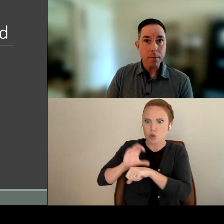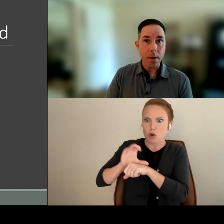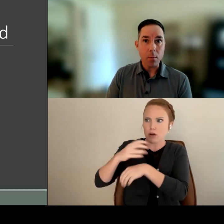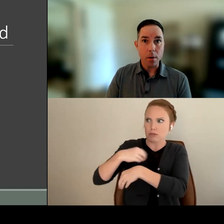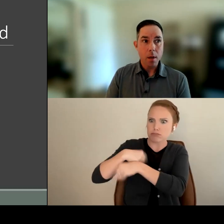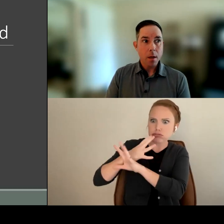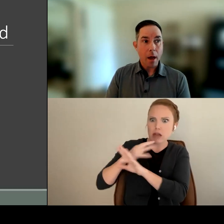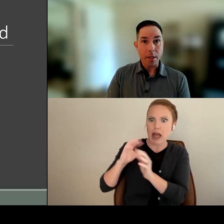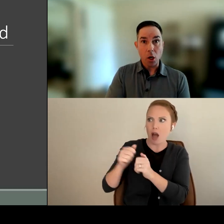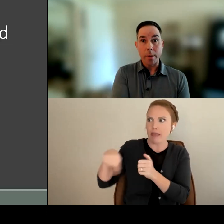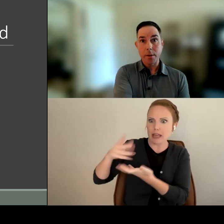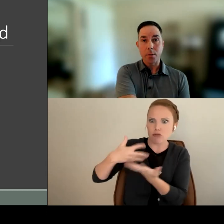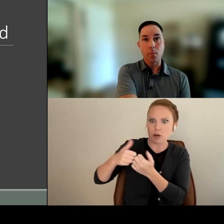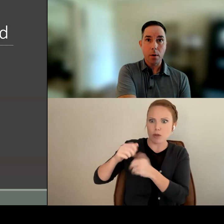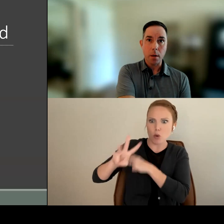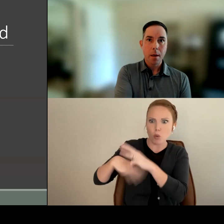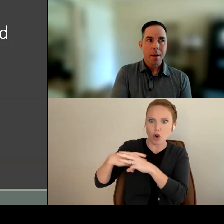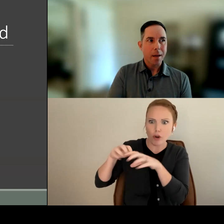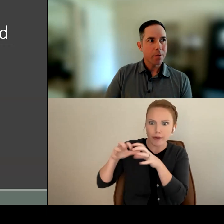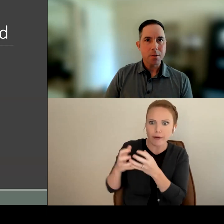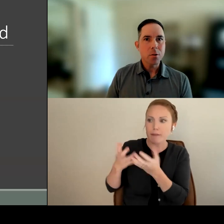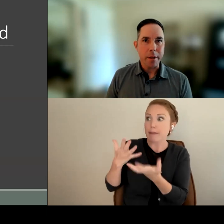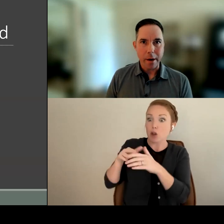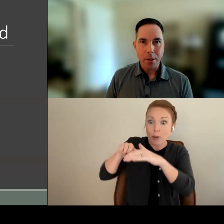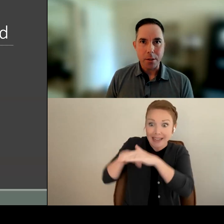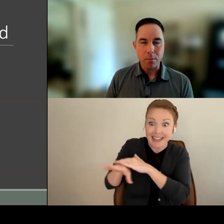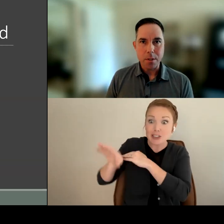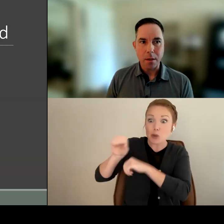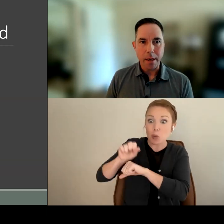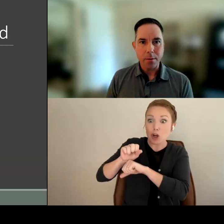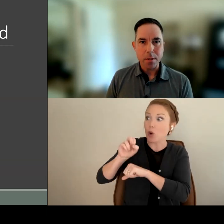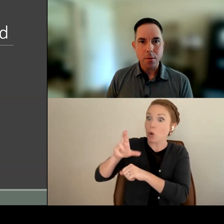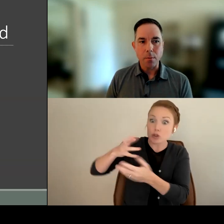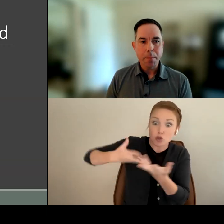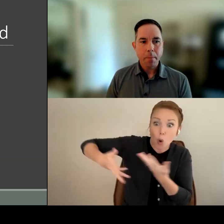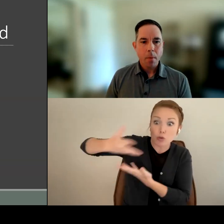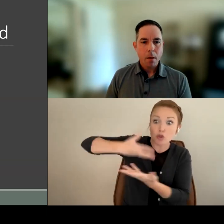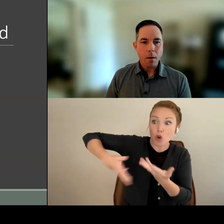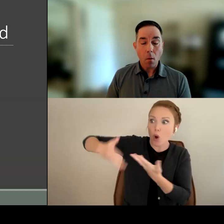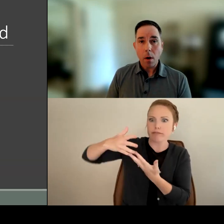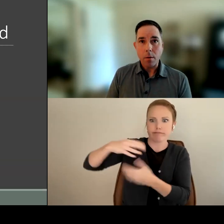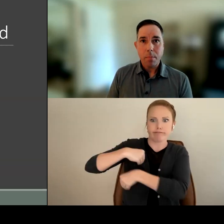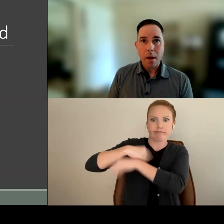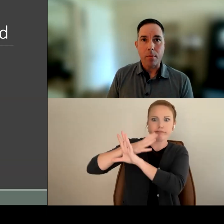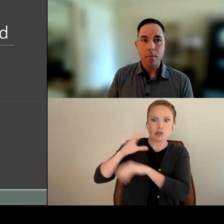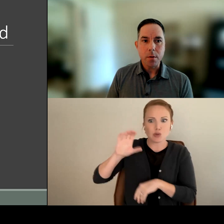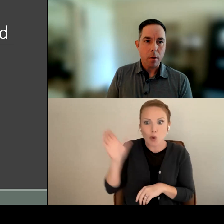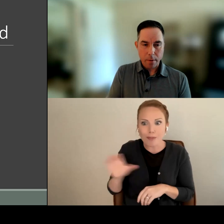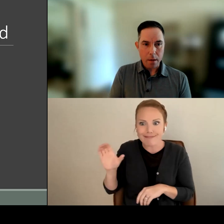even if they were having to go into work, even social interactions were suddenly off to Zoom, or other platforms.